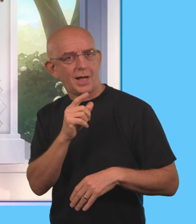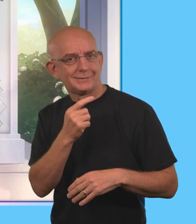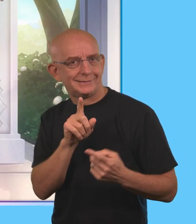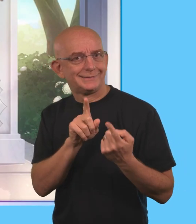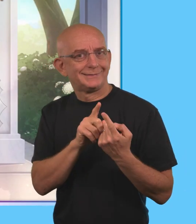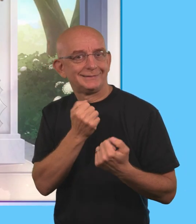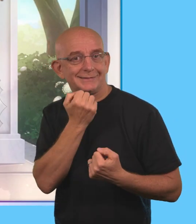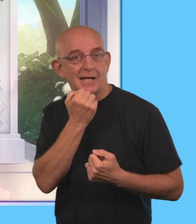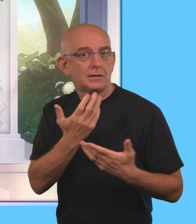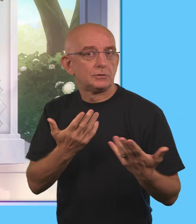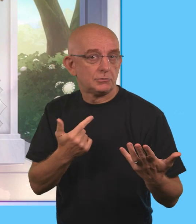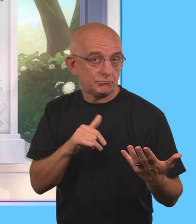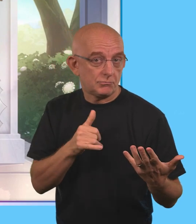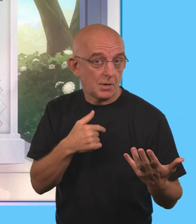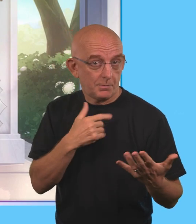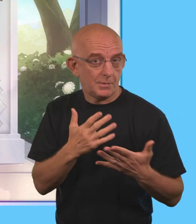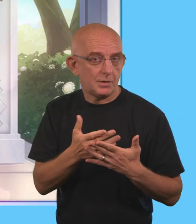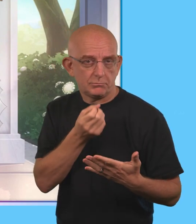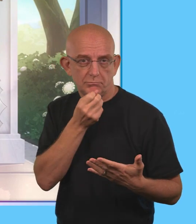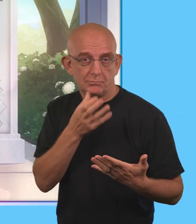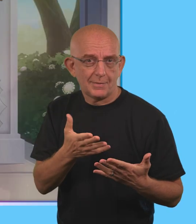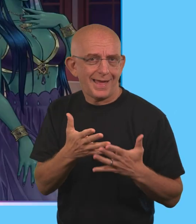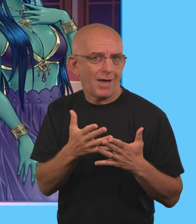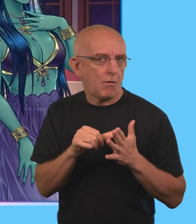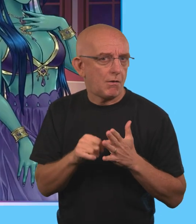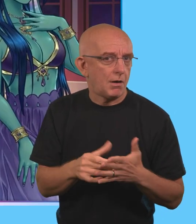I'm probably awesome at dates. How hard can it be?